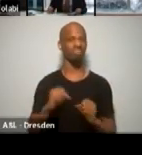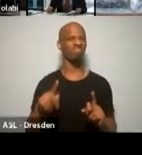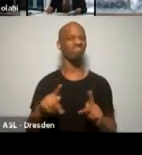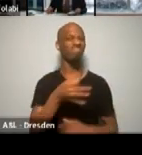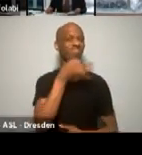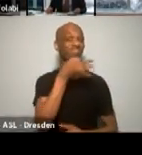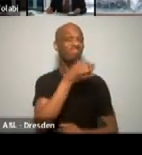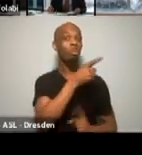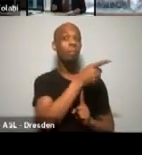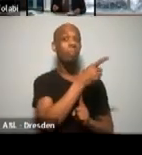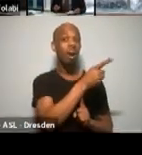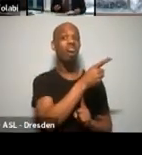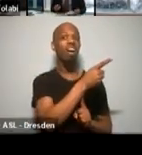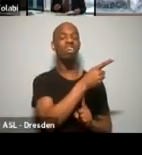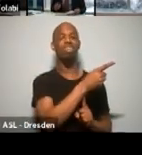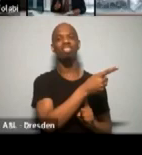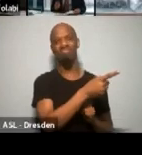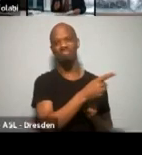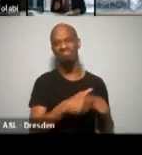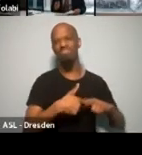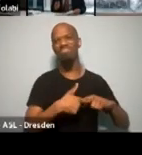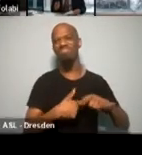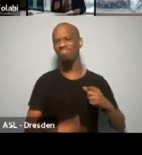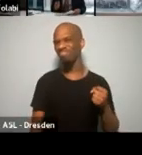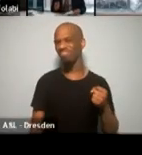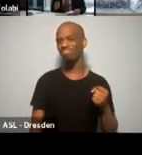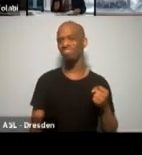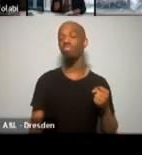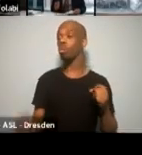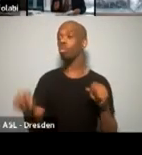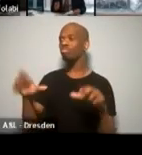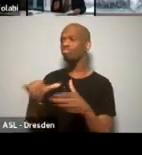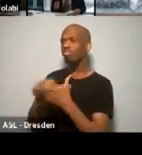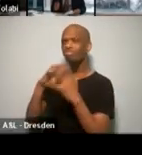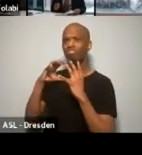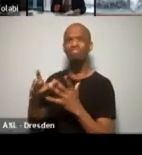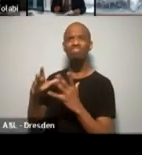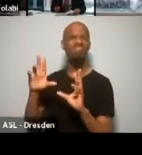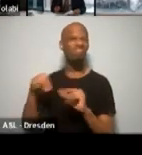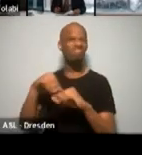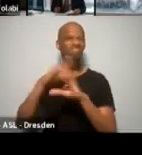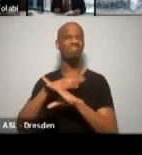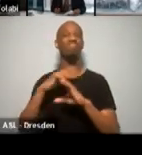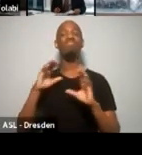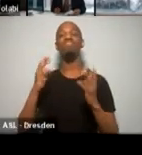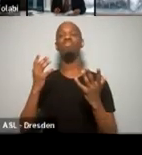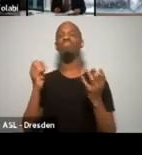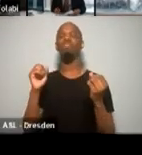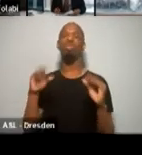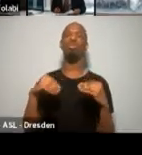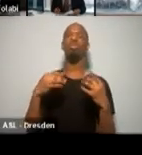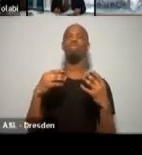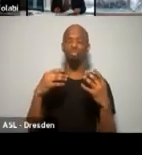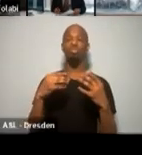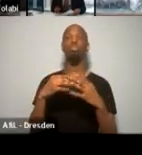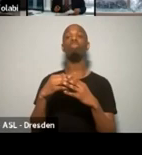No worries. We can actually... The other editors are also online, so we could use that to introduce the other editors.